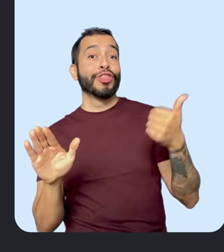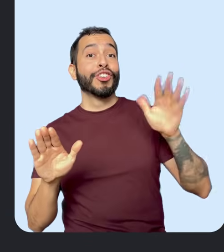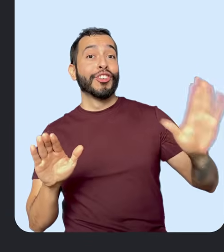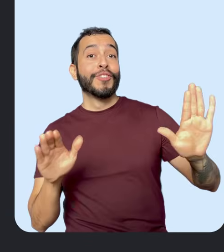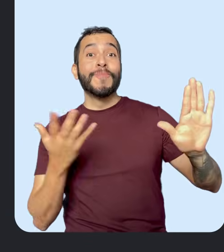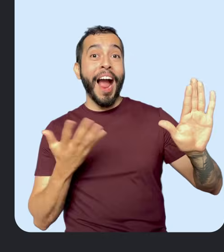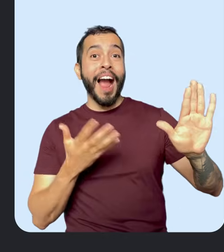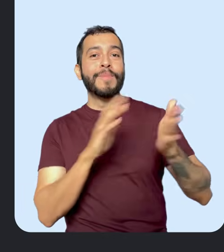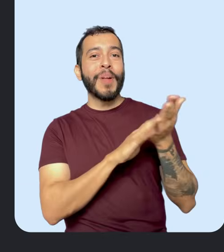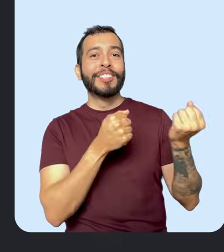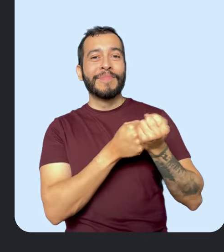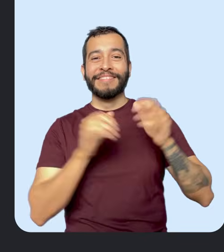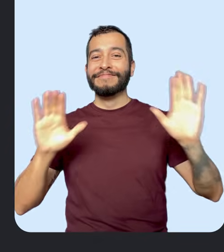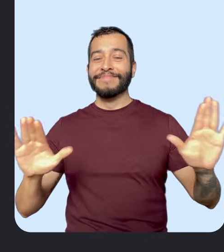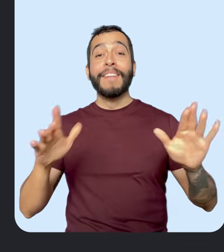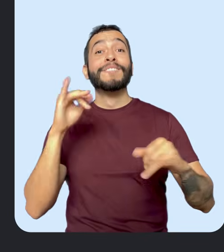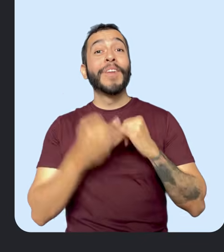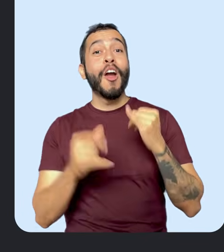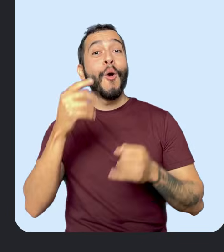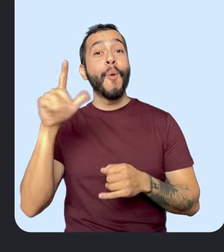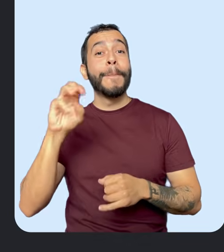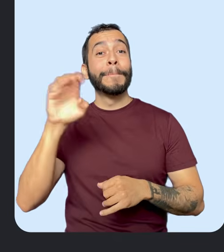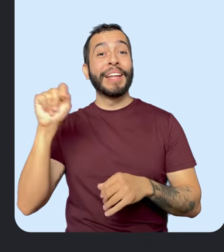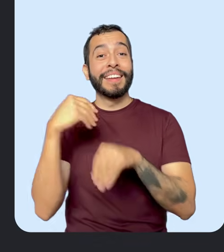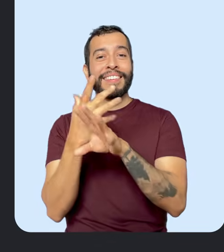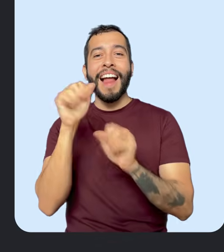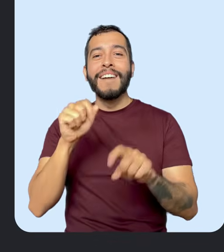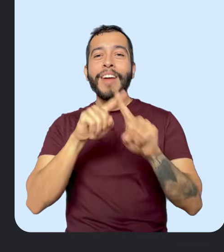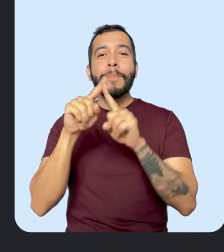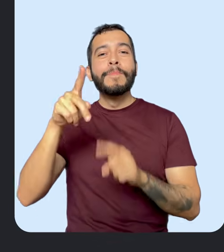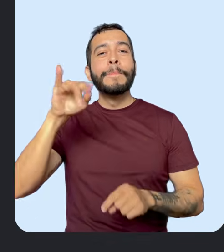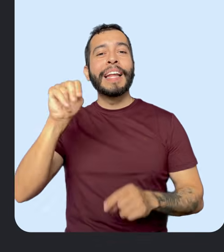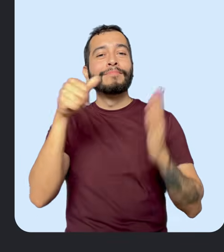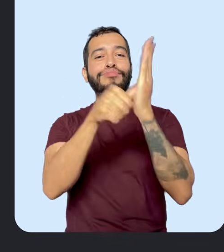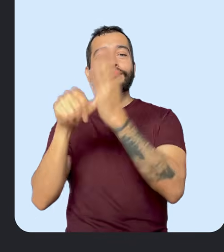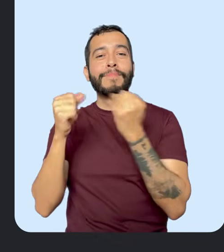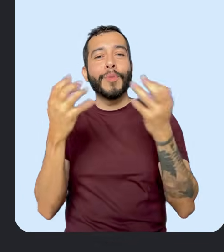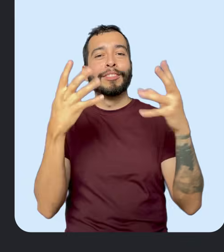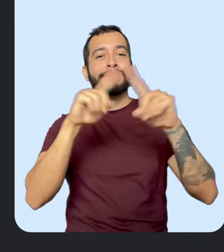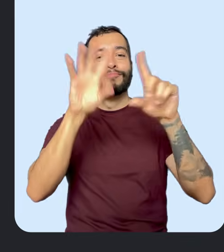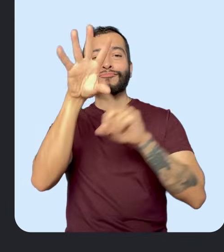and Braille support in another. Finally, with Multi-pinning in Google Meet, users can now pin multiple participant videos during a meeting.